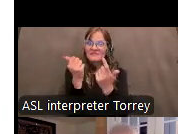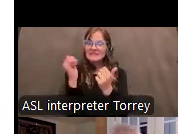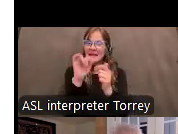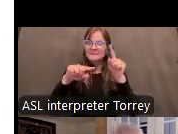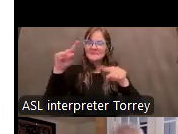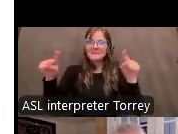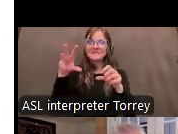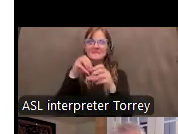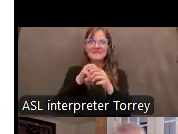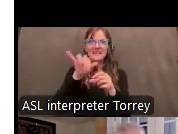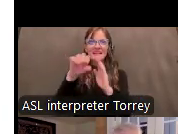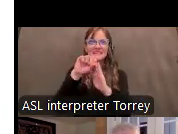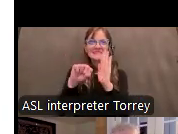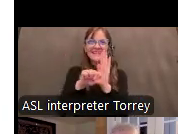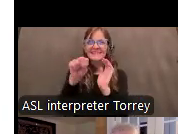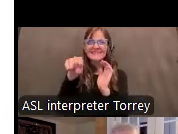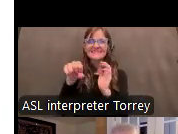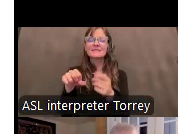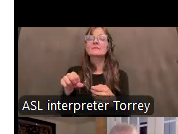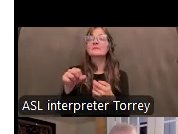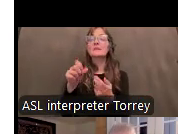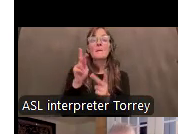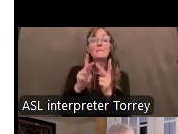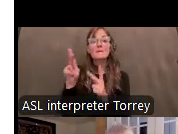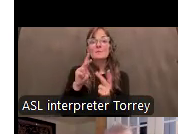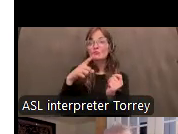or advancing into the field of healthcare.